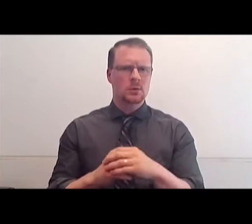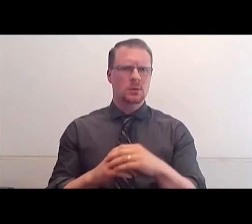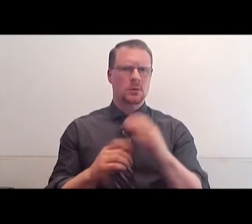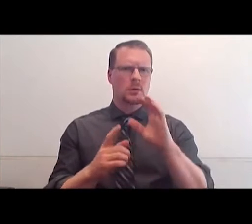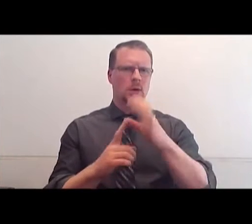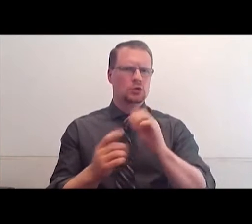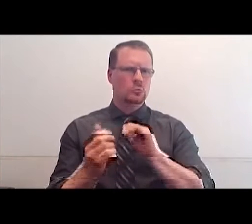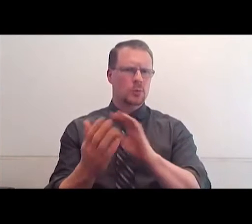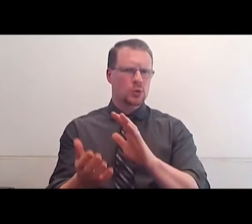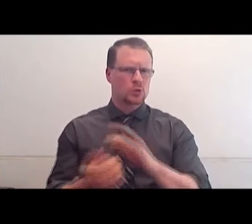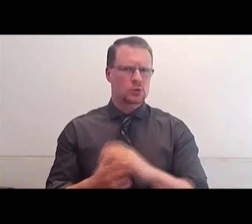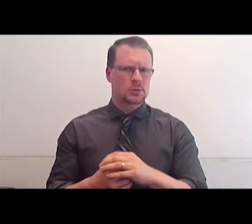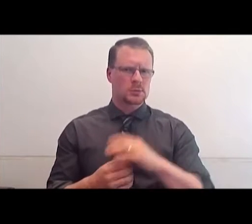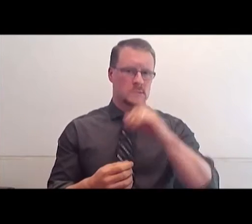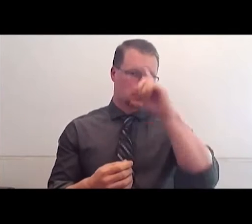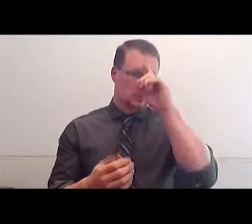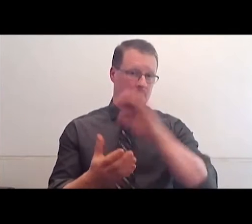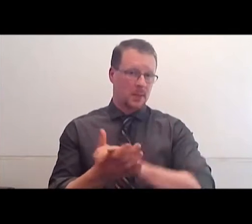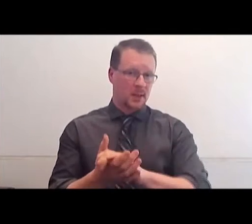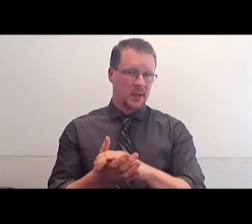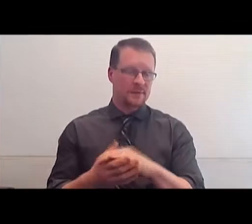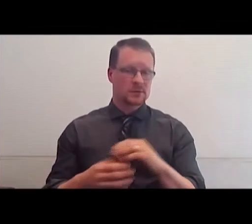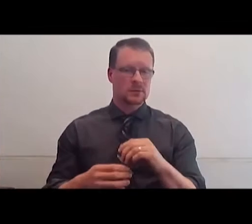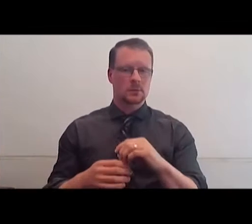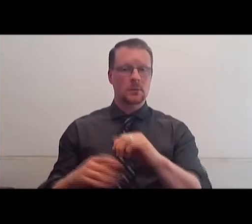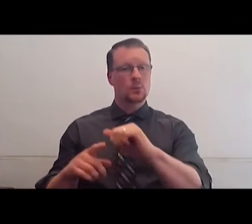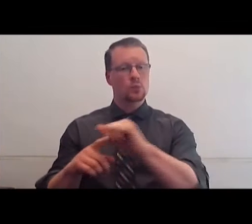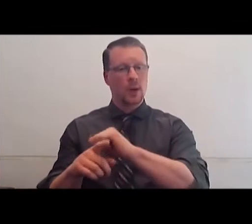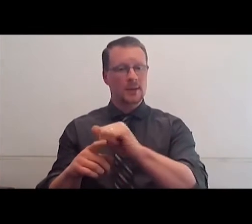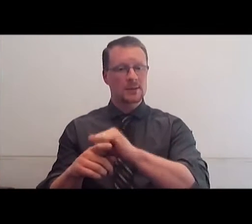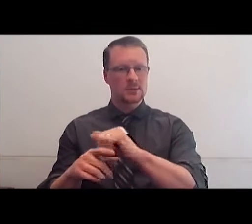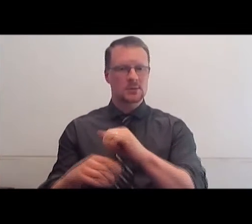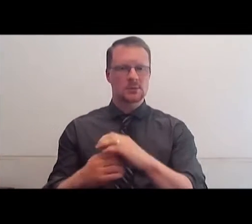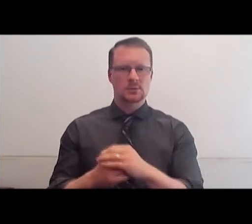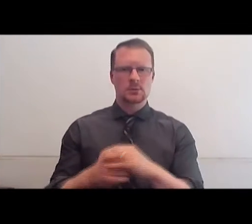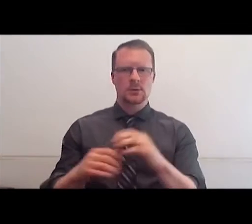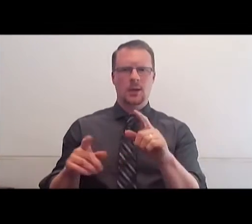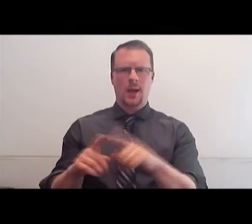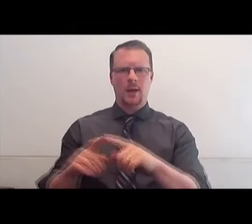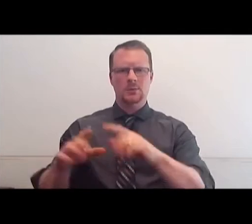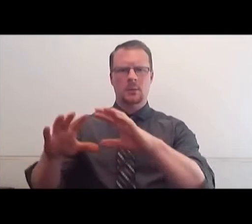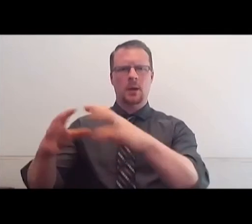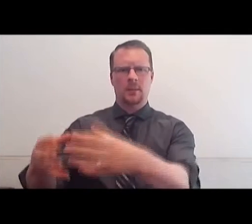What are their traditions? What are their cultural approaches, their belief systems, practices